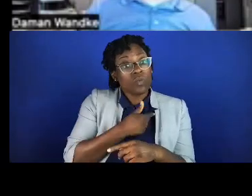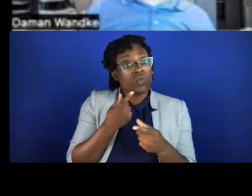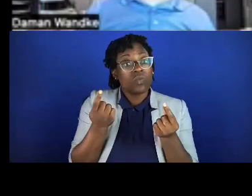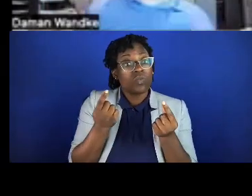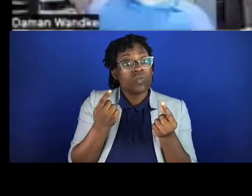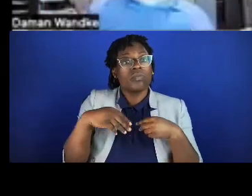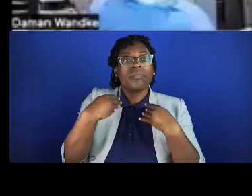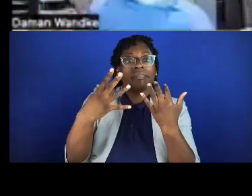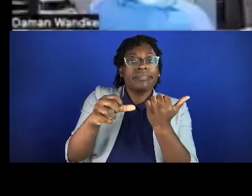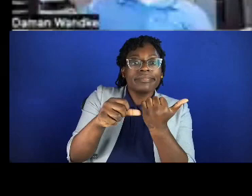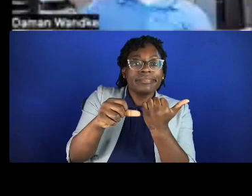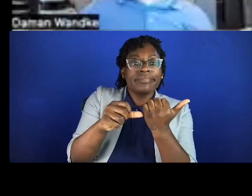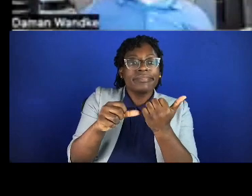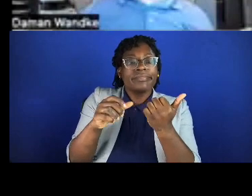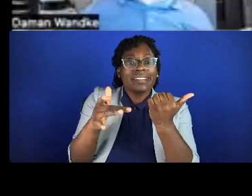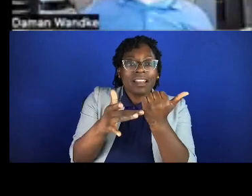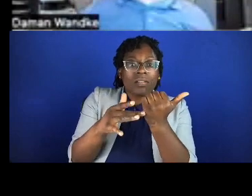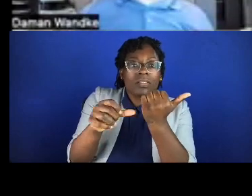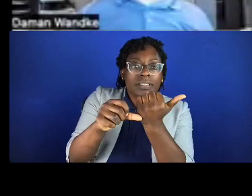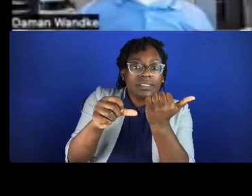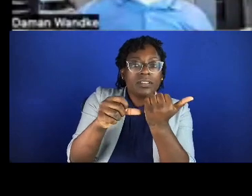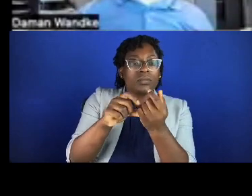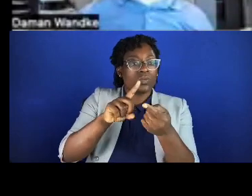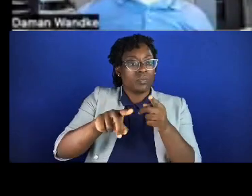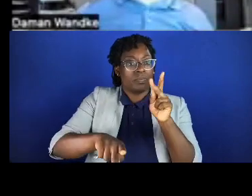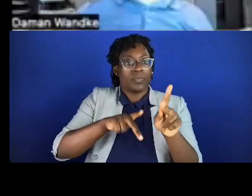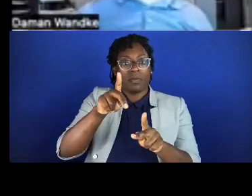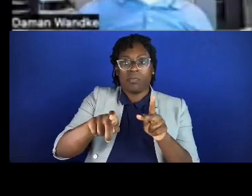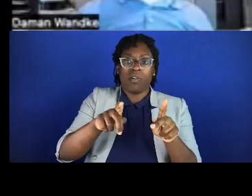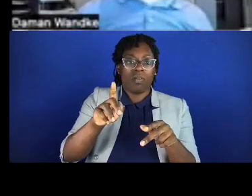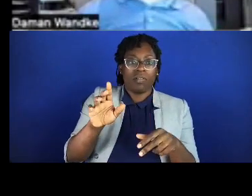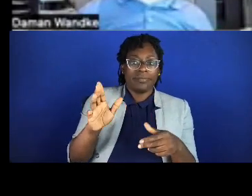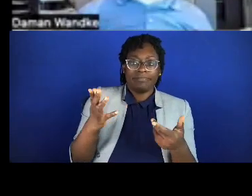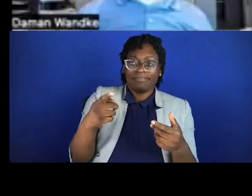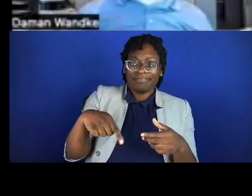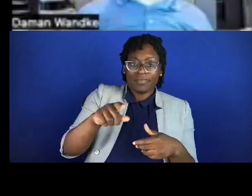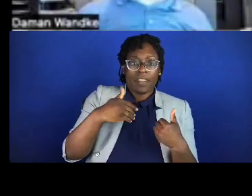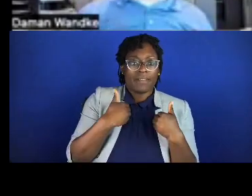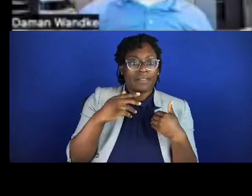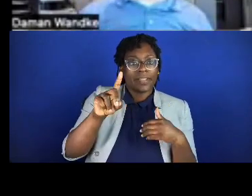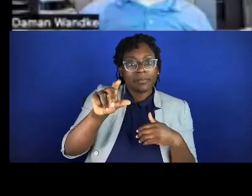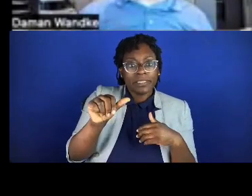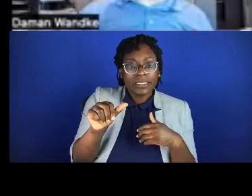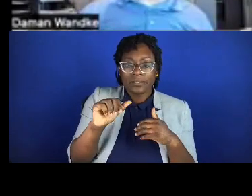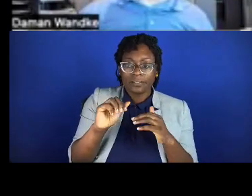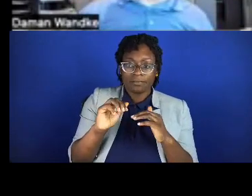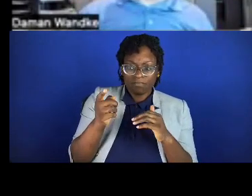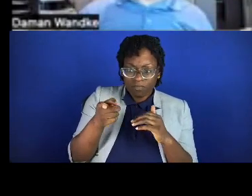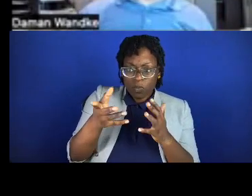and technical assistance to support individuals across the spectrum of disabilities to become